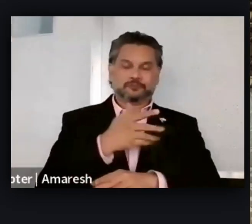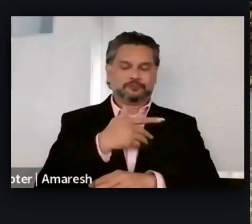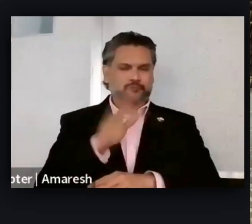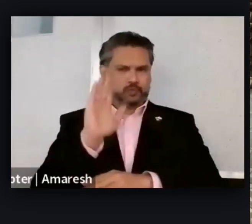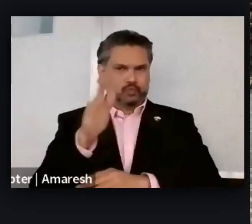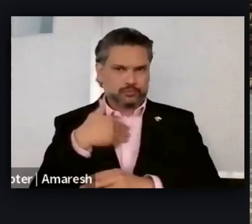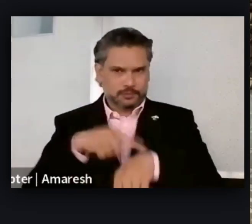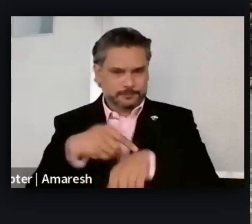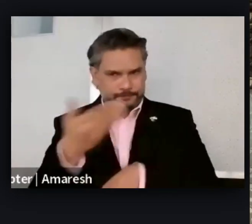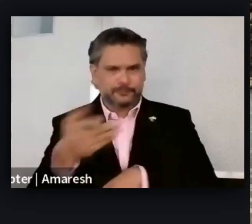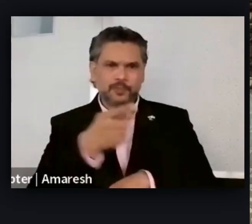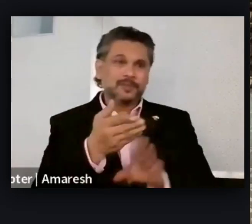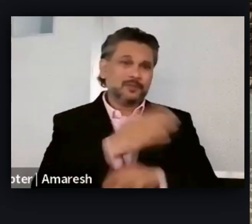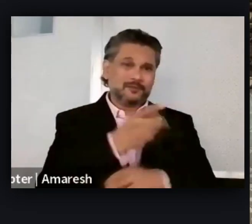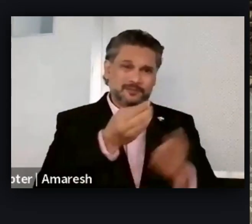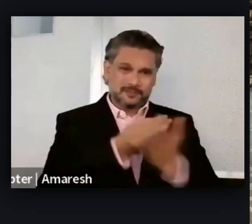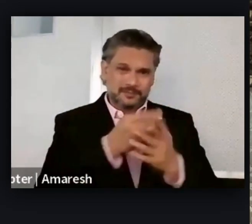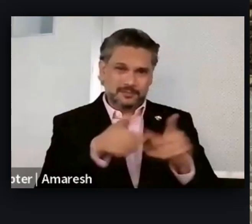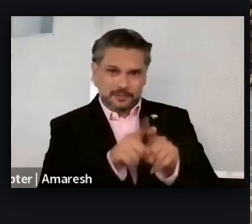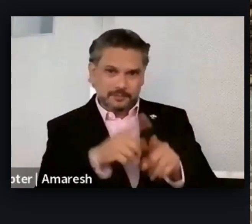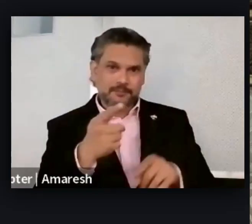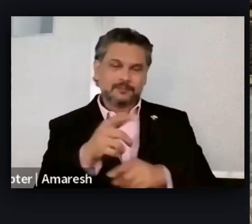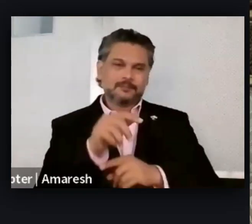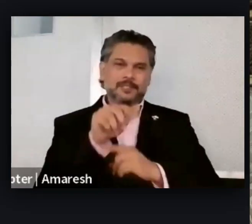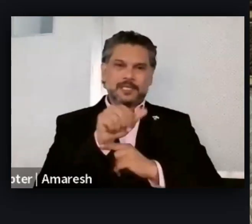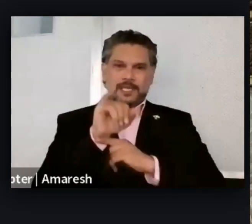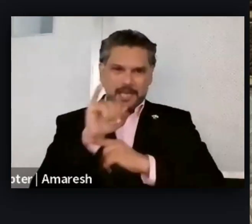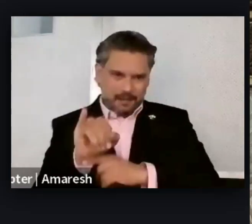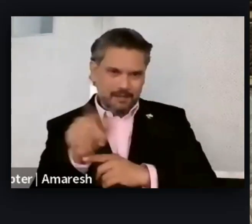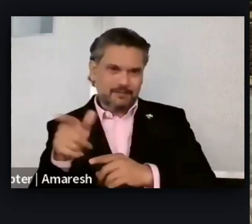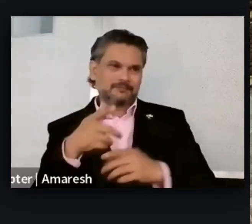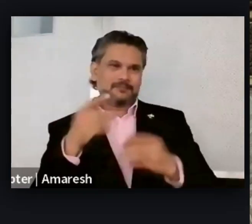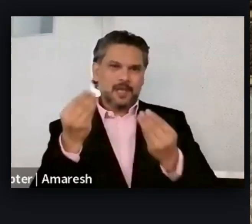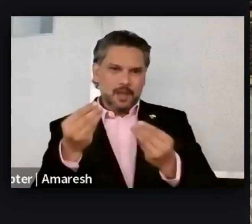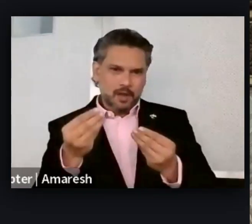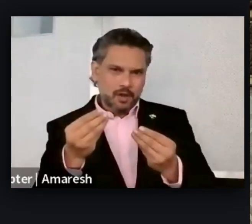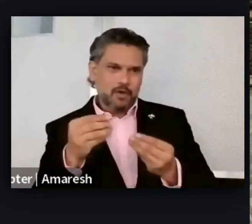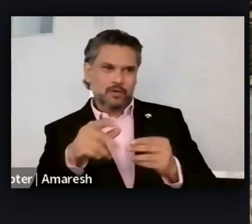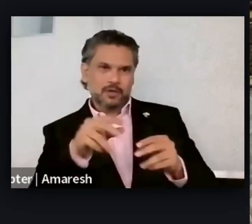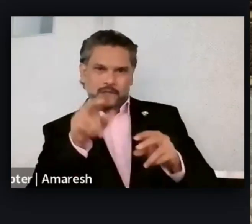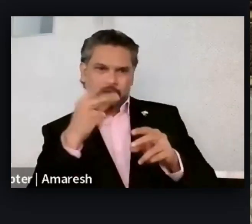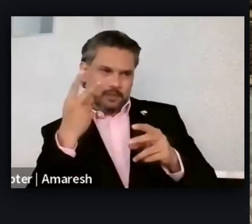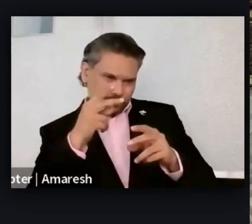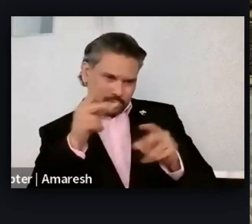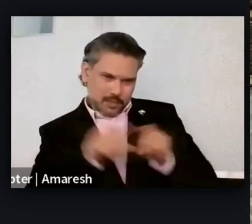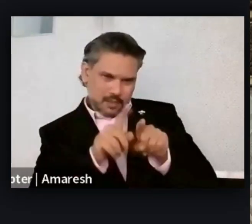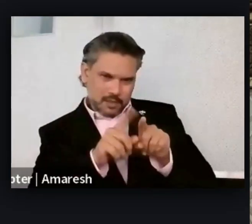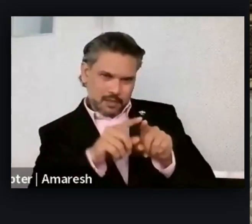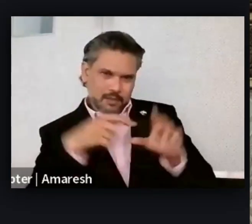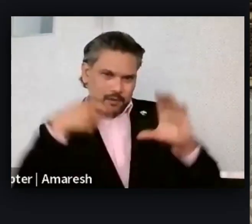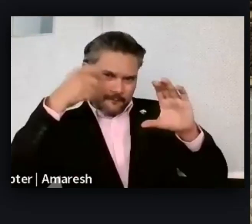So, when you said earlier that agents are being trained to watch videos, AI-based videos, and as a